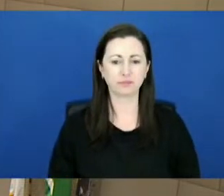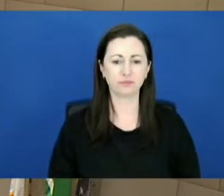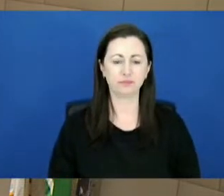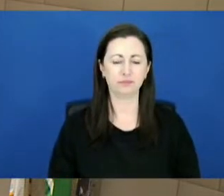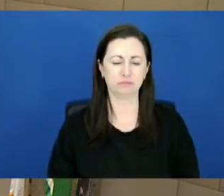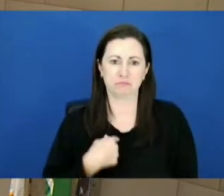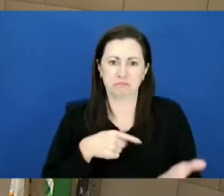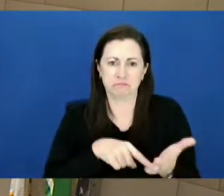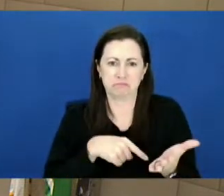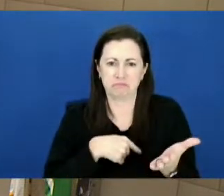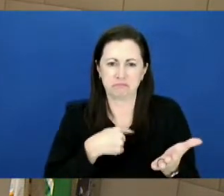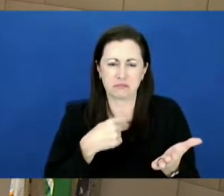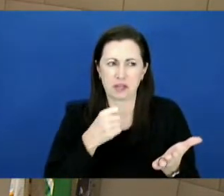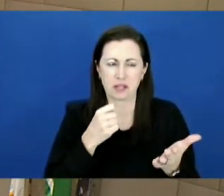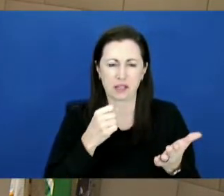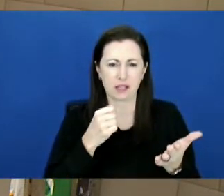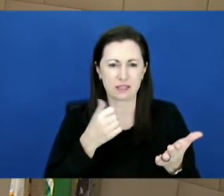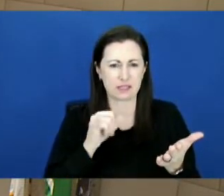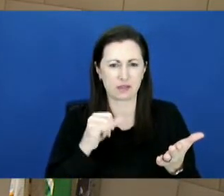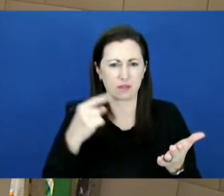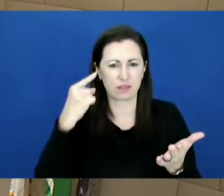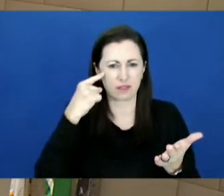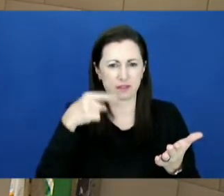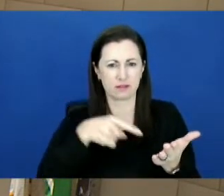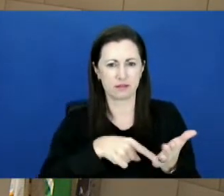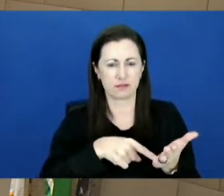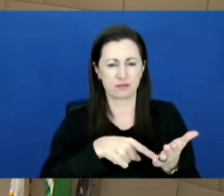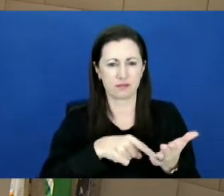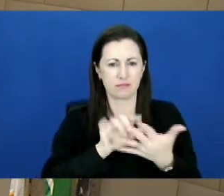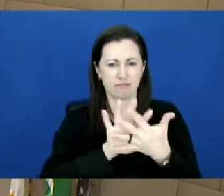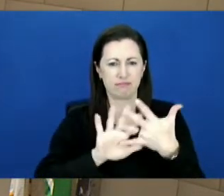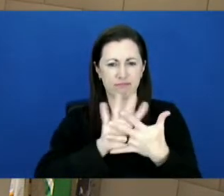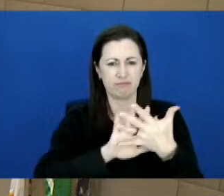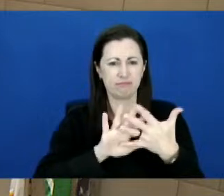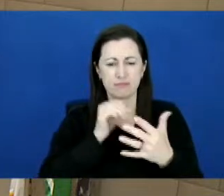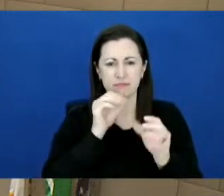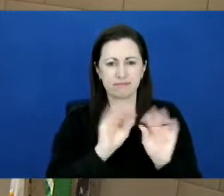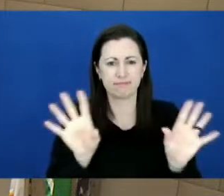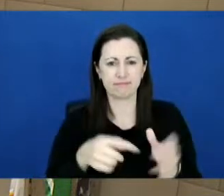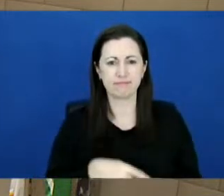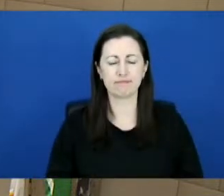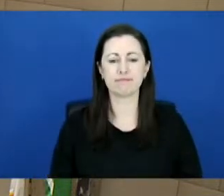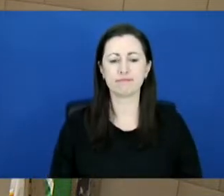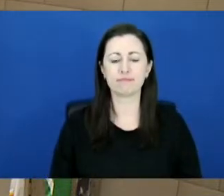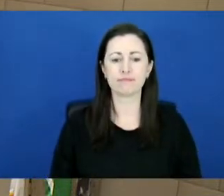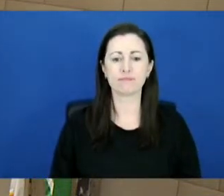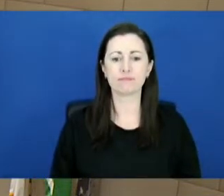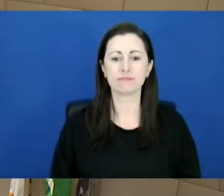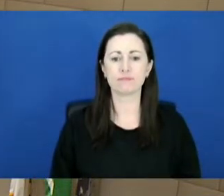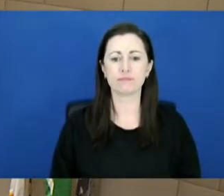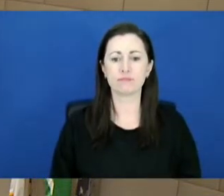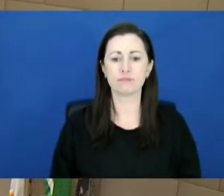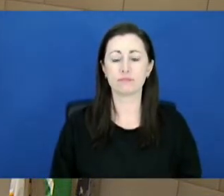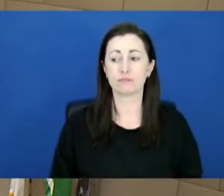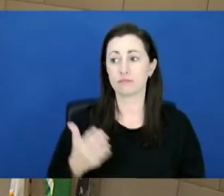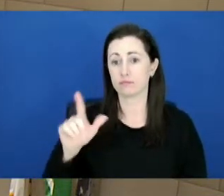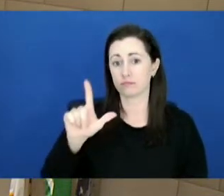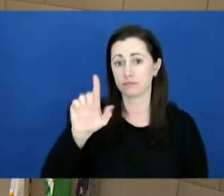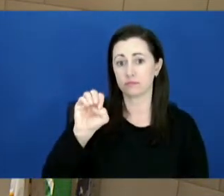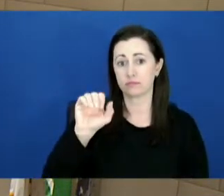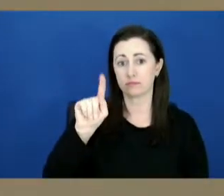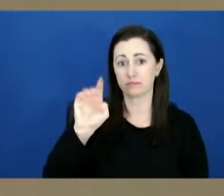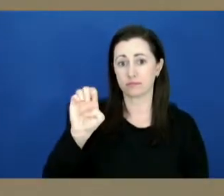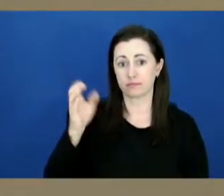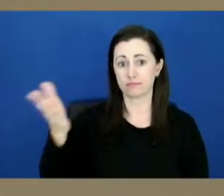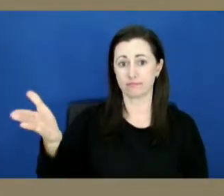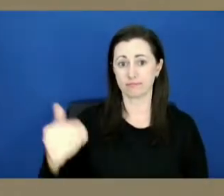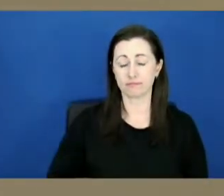A LITTLE OFF LINE ON THAT ONE.